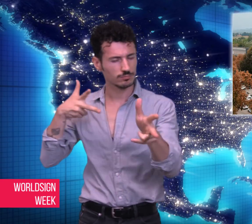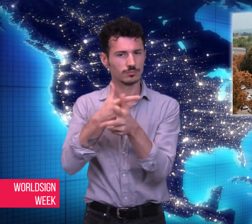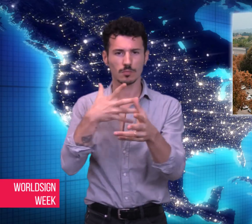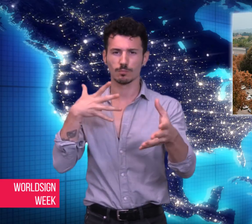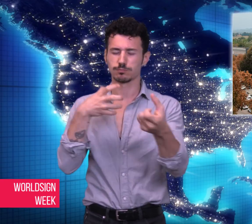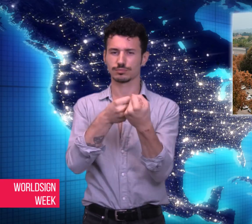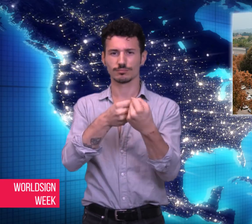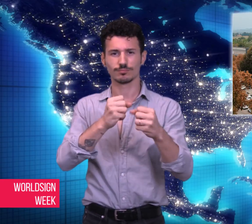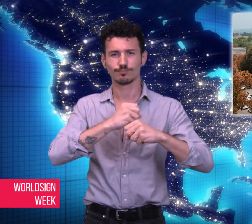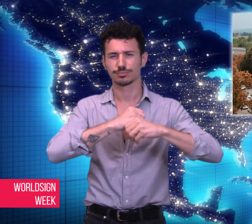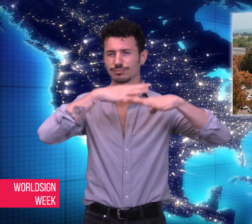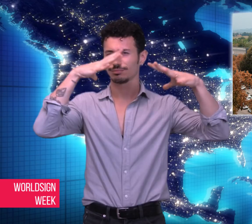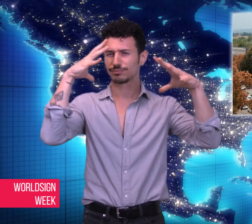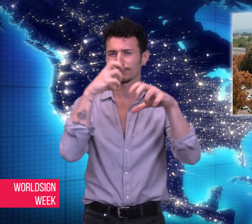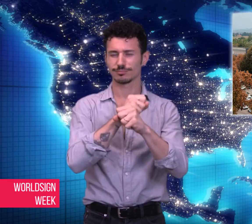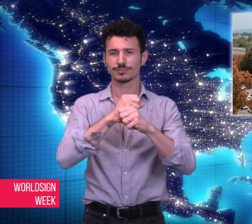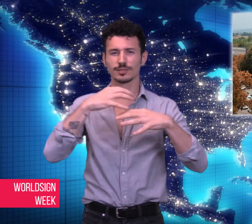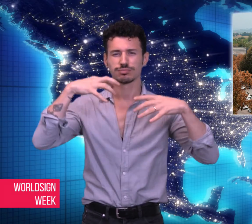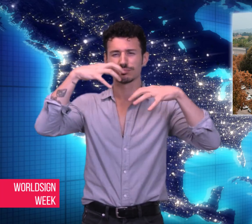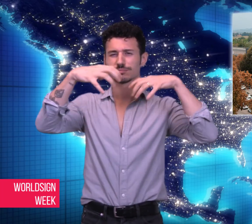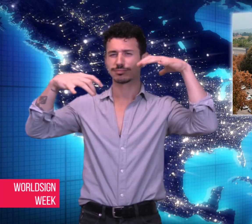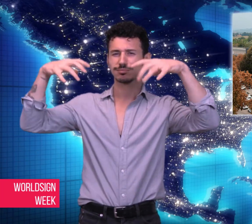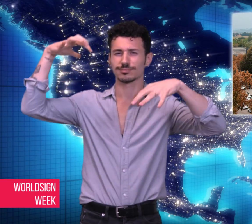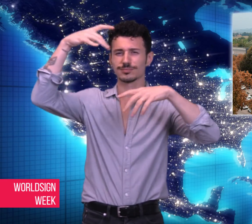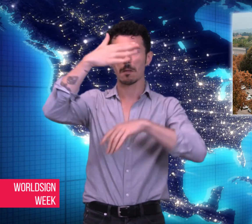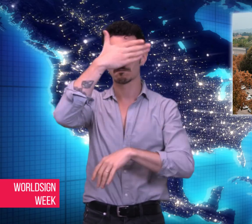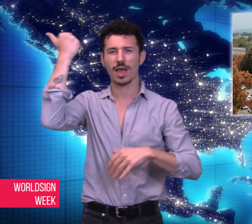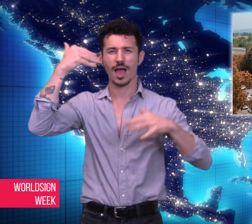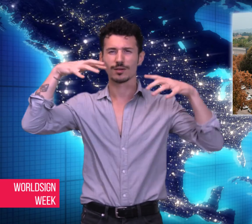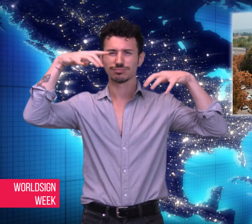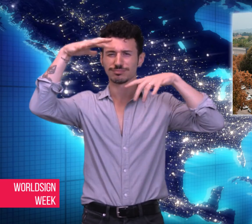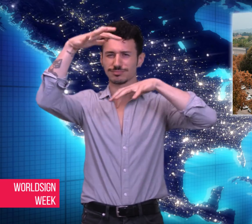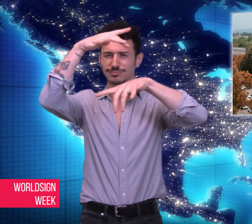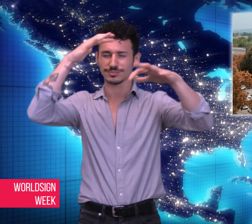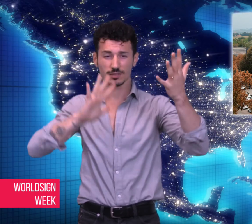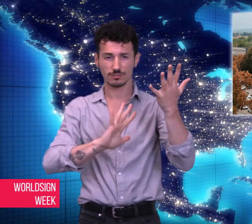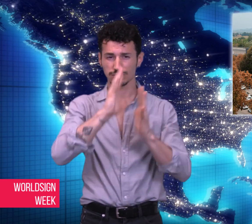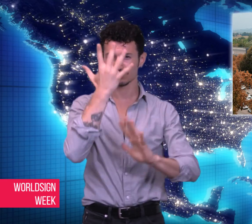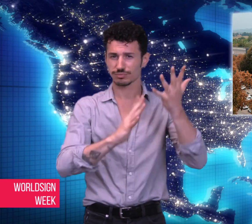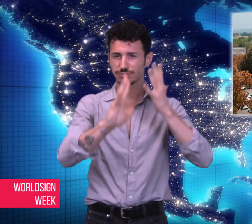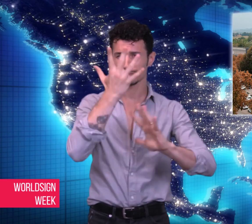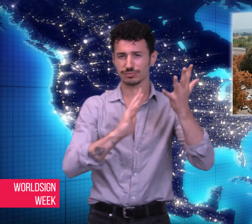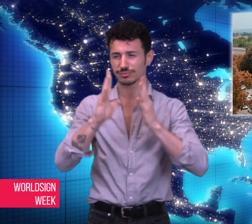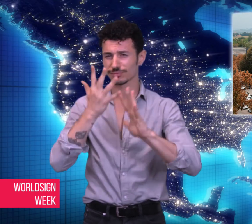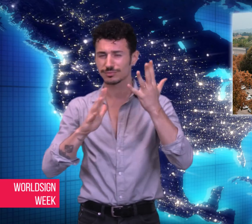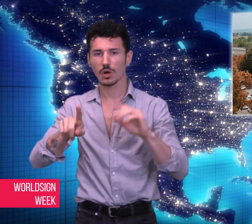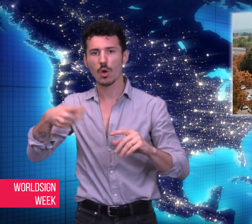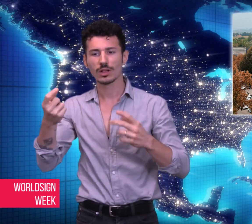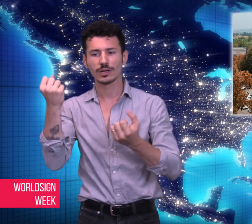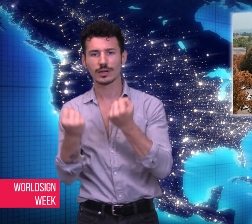of a truck stopped in traffic and exploded on impact. Flames shot up into the air followed by a thick black